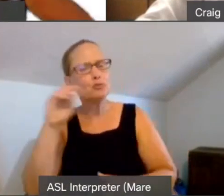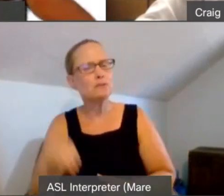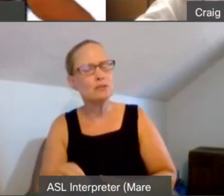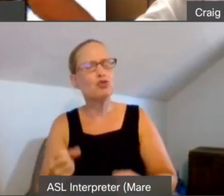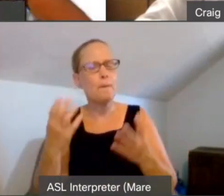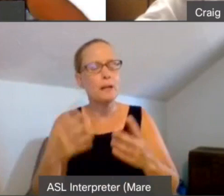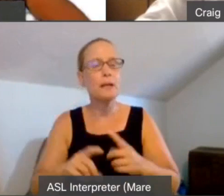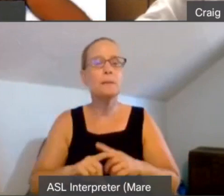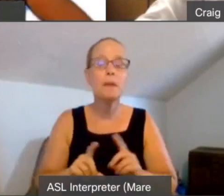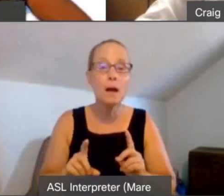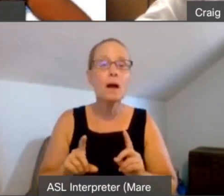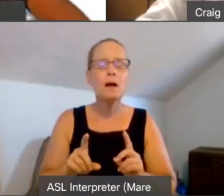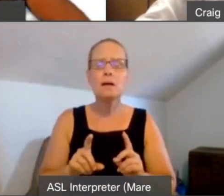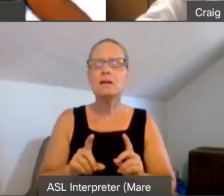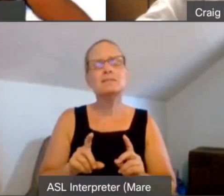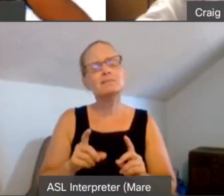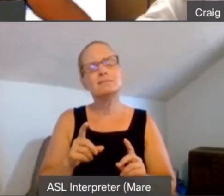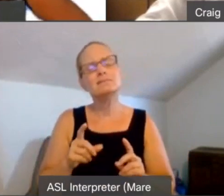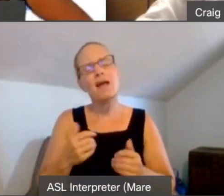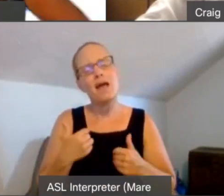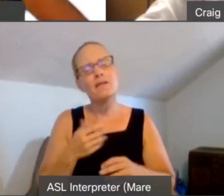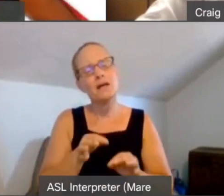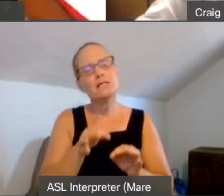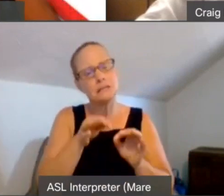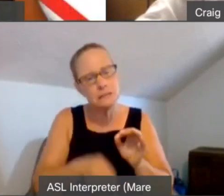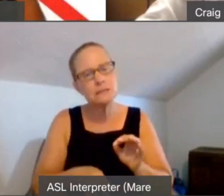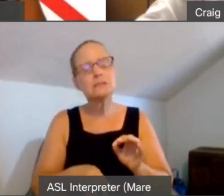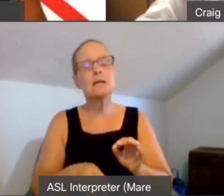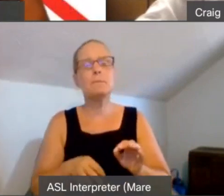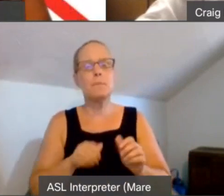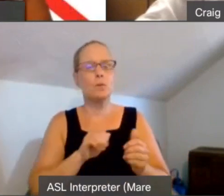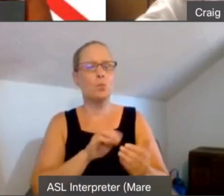but there are very simple ways to monitor and avoid these infractions.